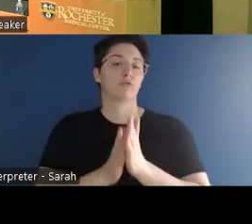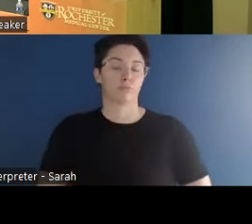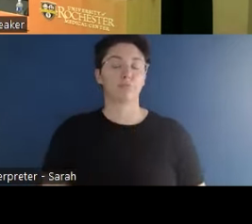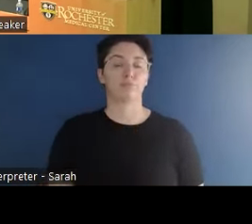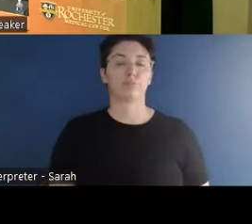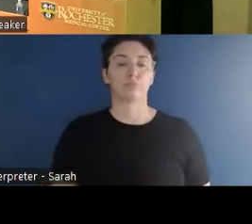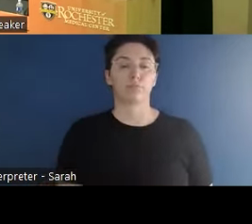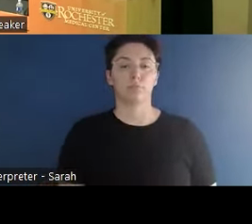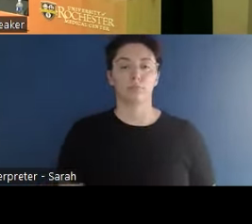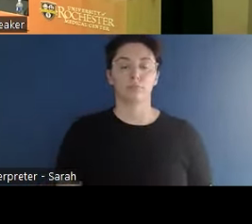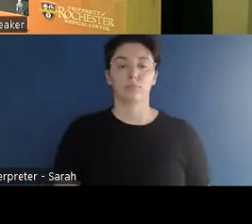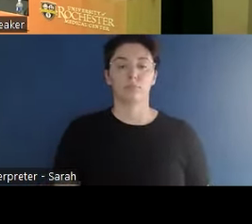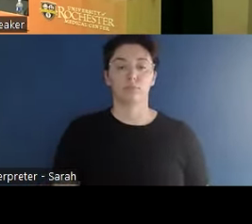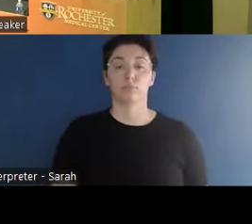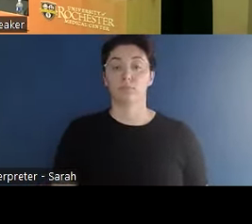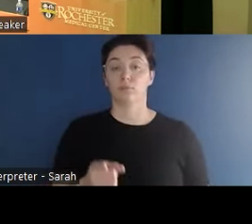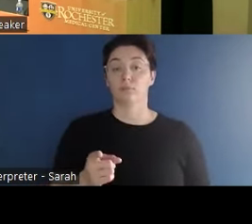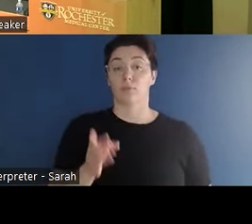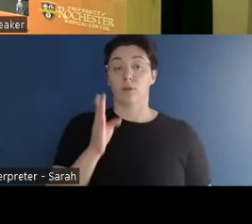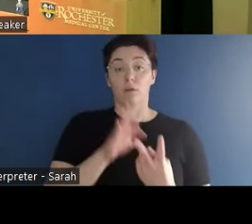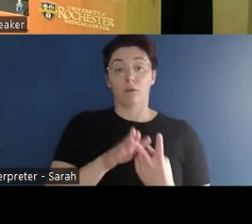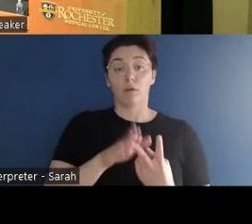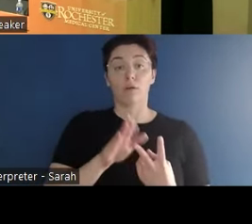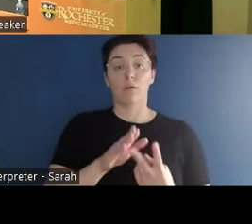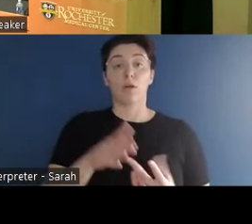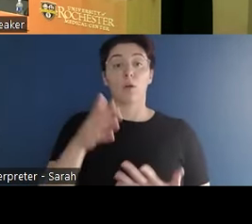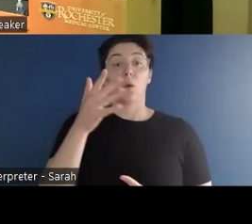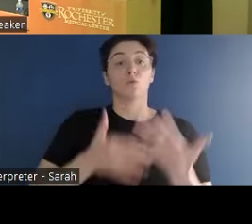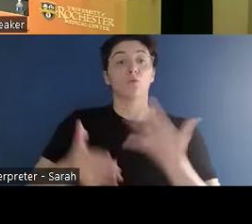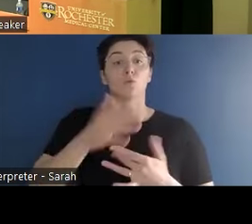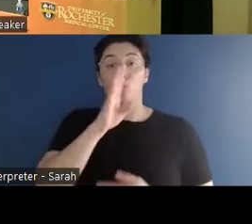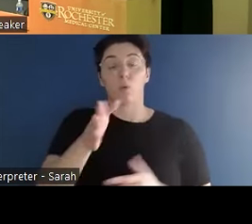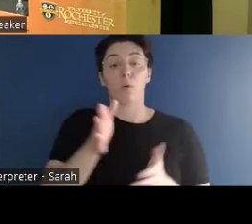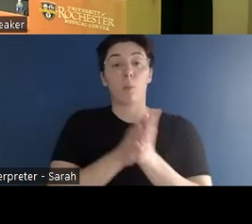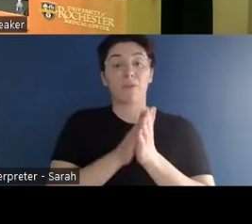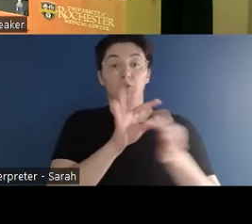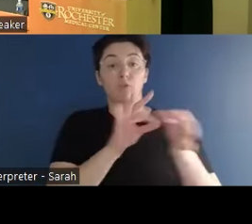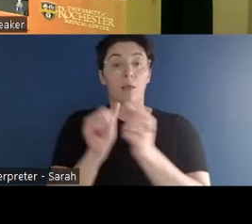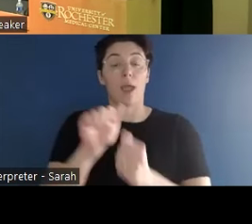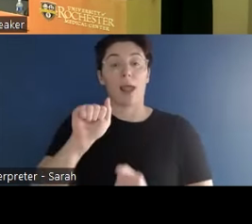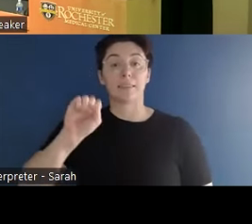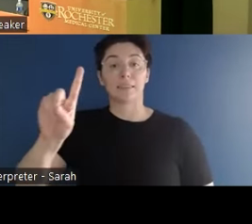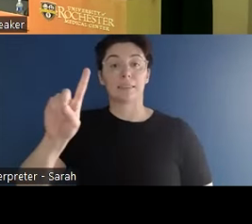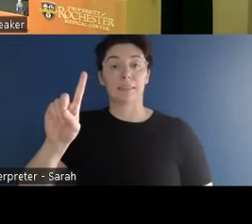one way sensory symptoms may be associated with this and autism is via disruptions in cognitive